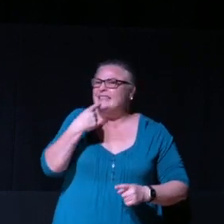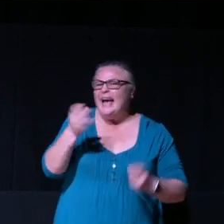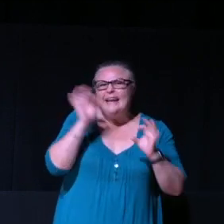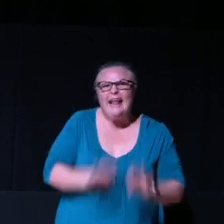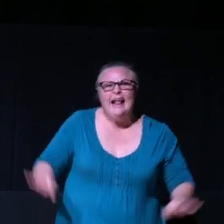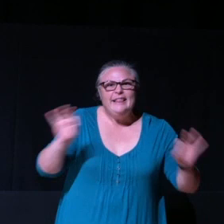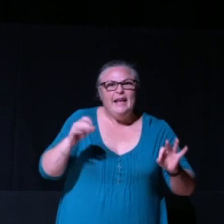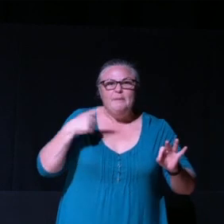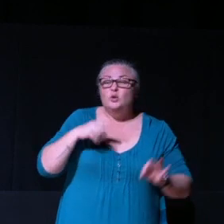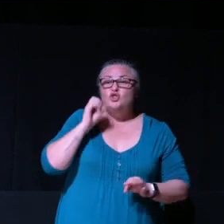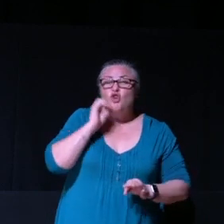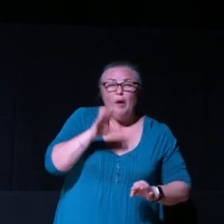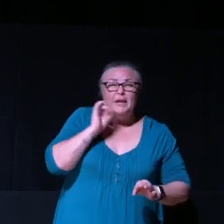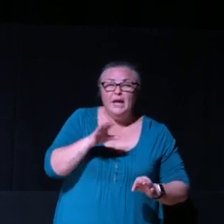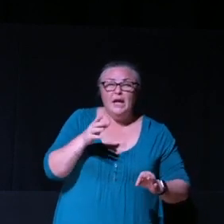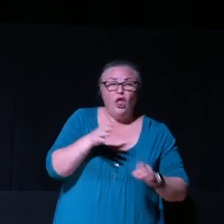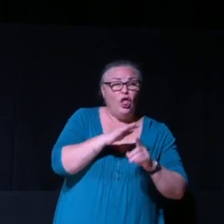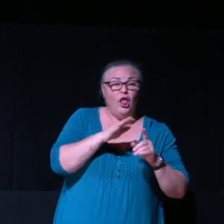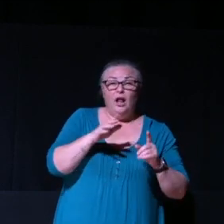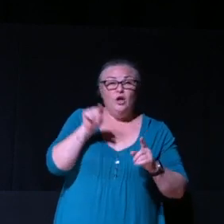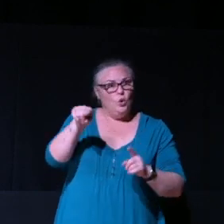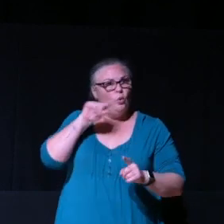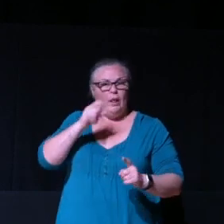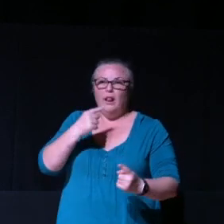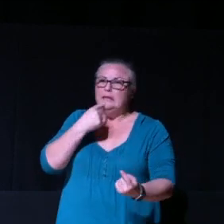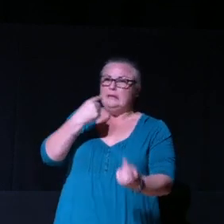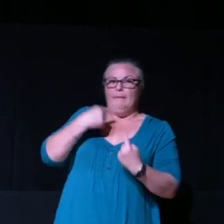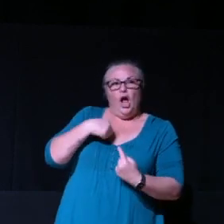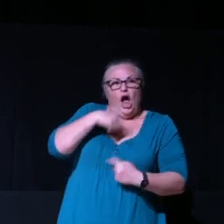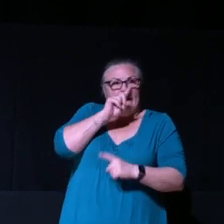Comedy is fine. Like it's been fine the whole time. So I actually think it's just